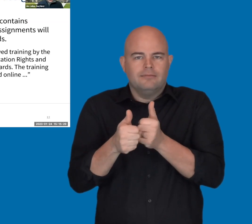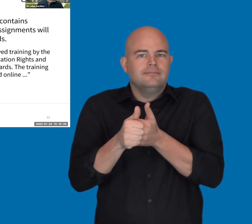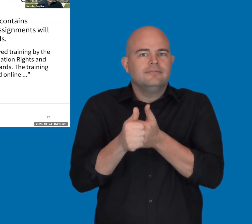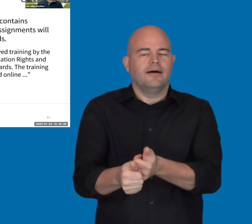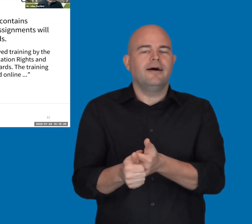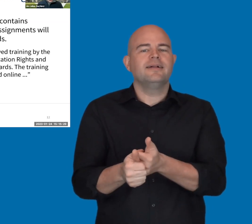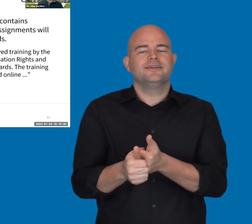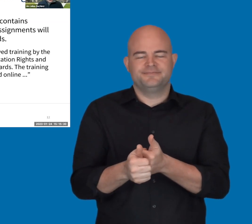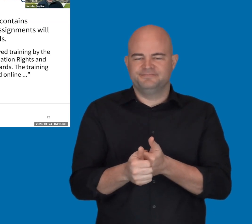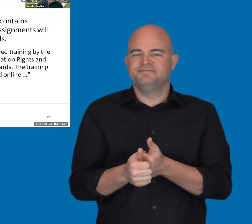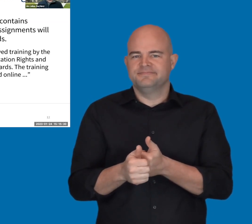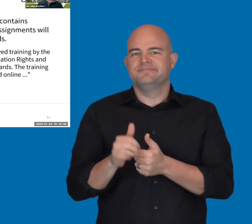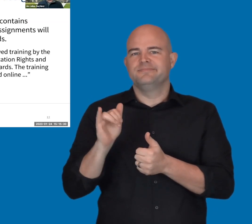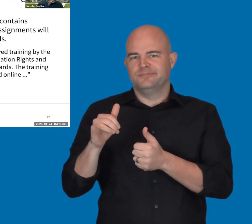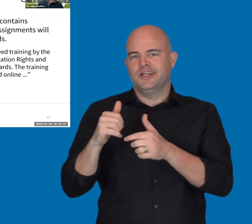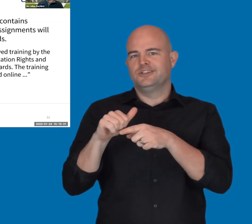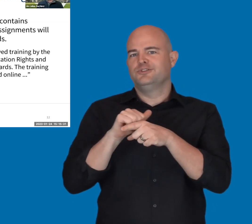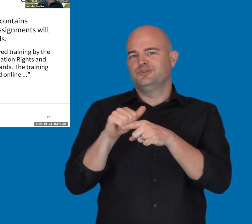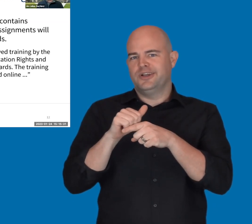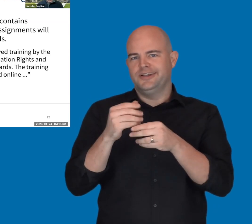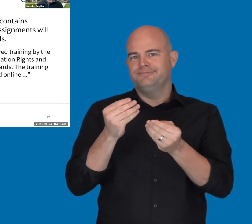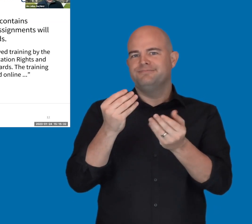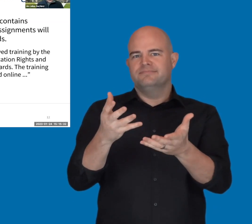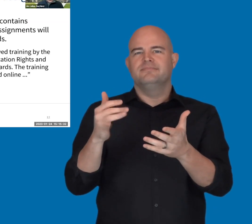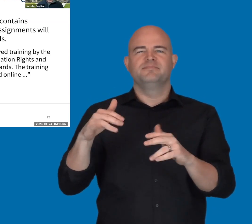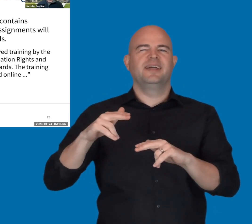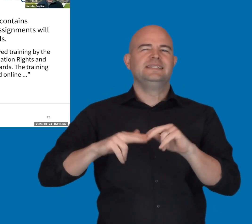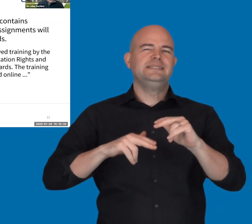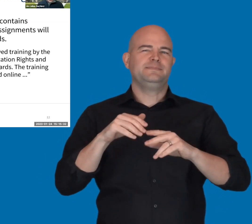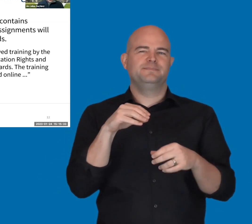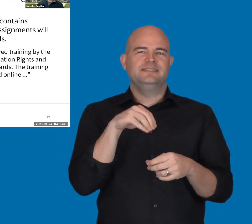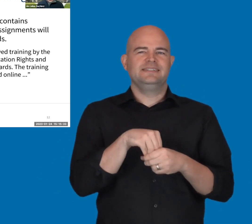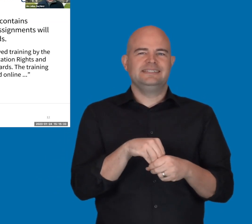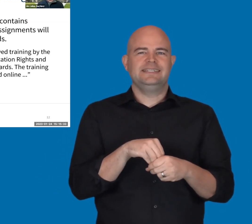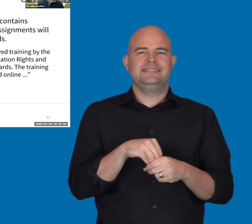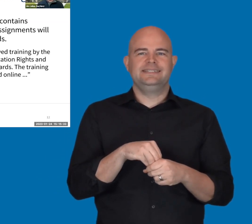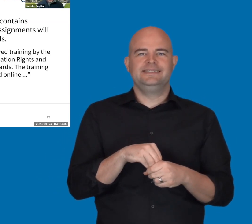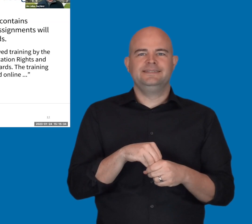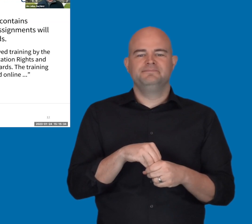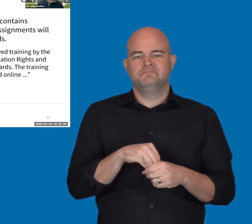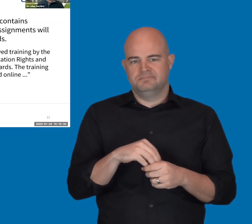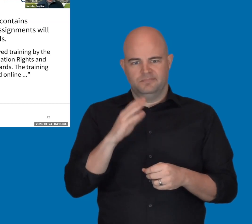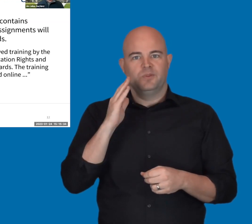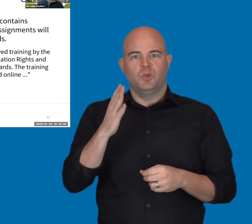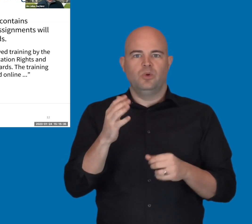for a three-hour training, but I'm really glad that part of that training is just awareness